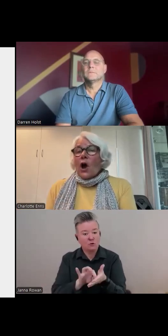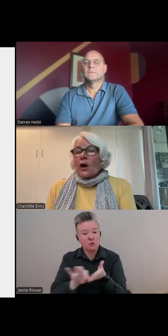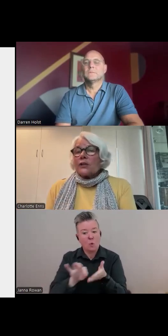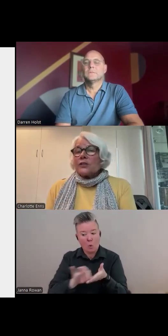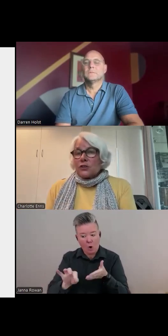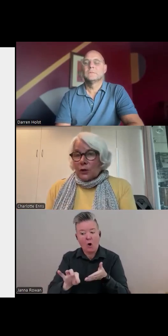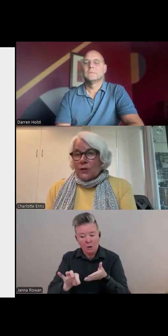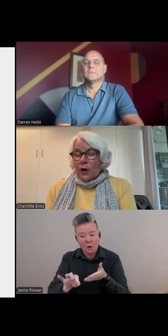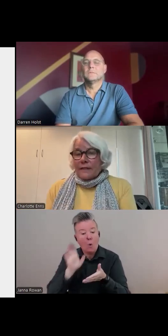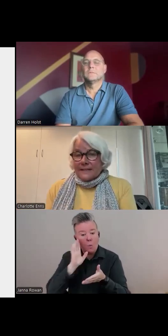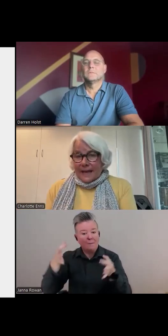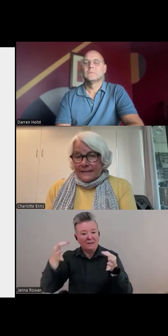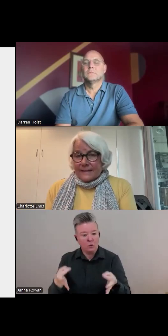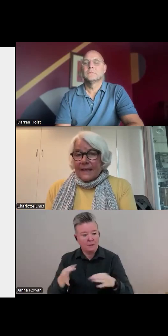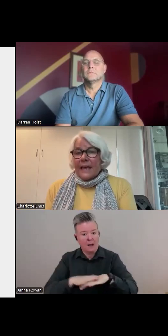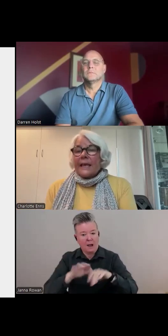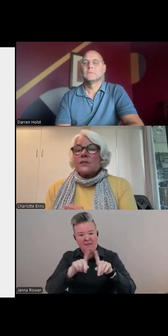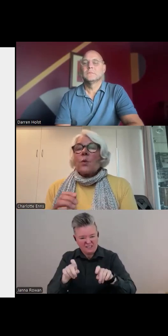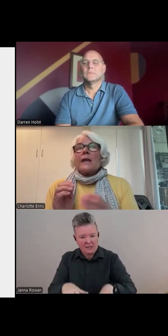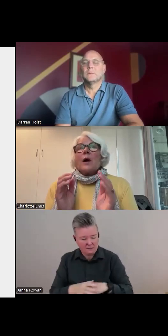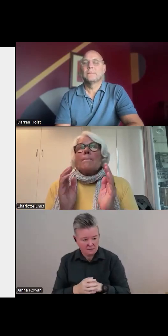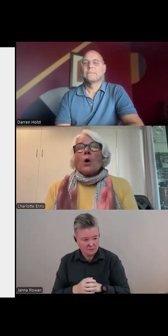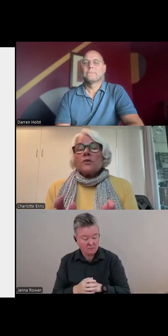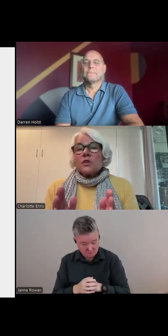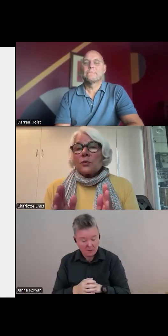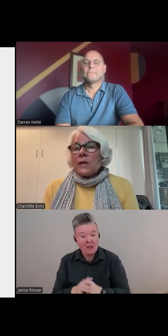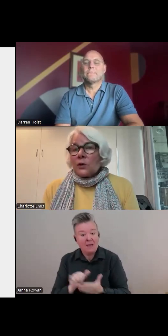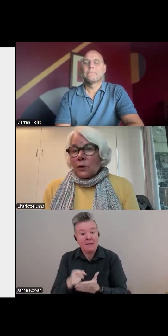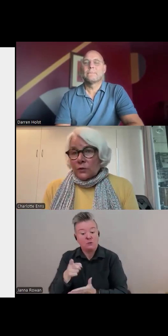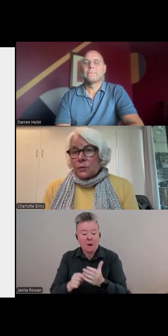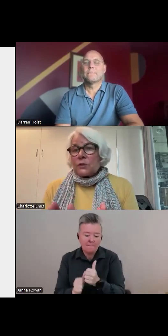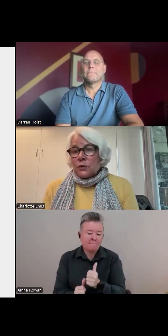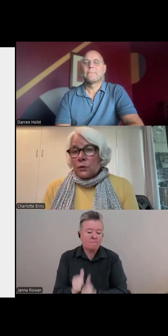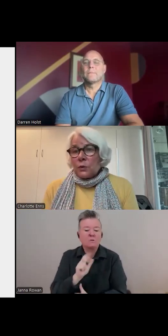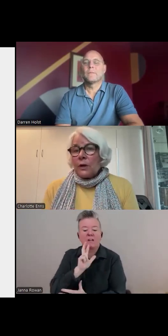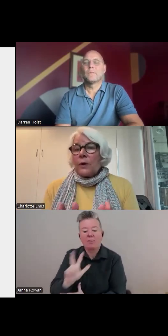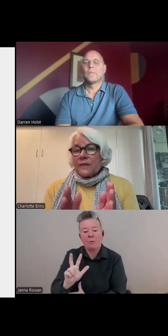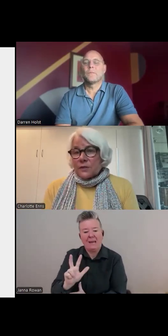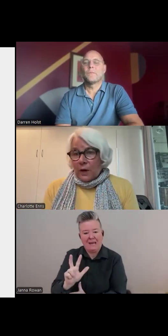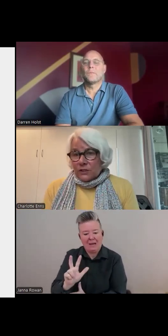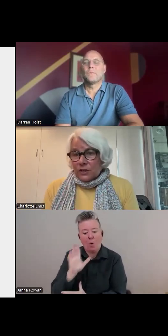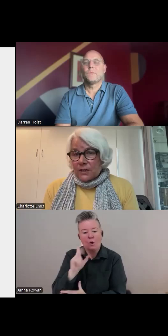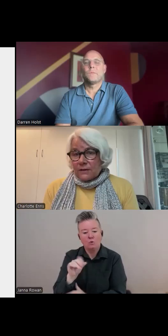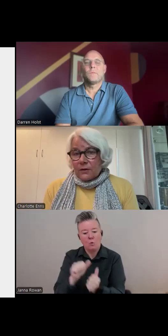are determined on the test. It's what most three year olds will do with this question.